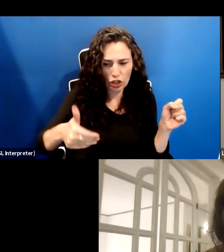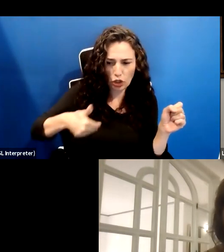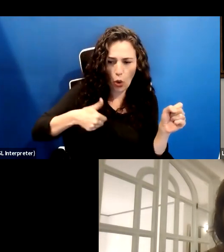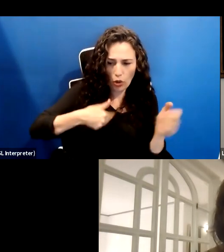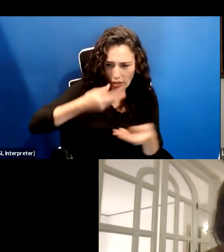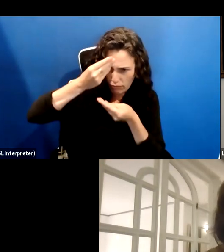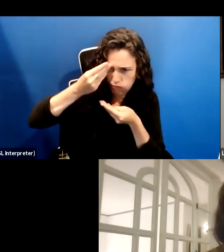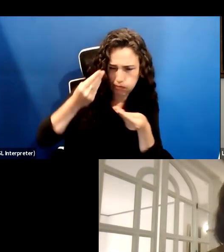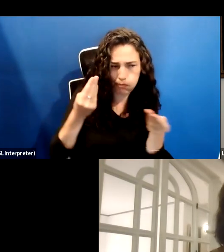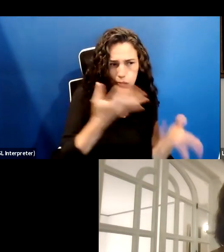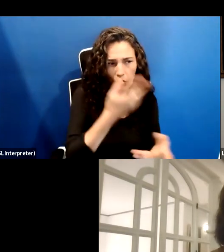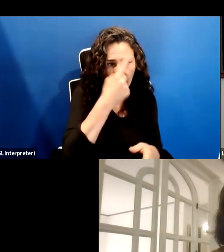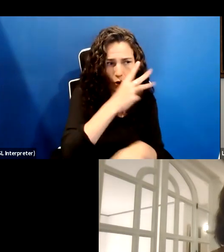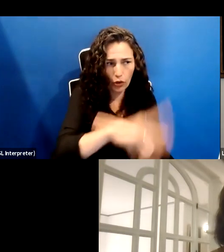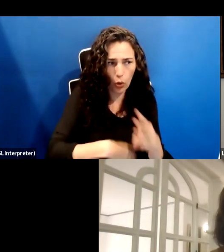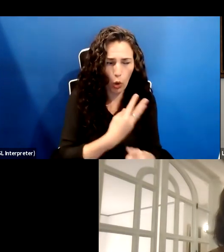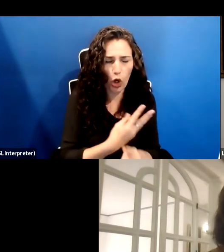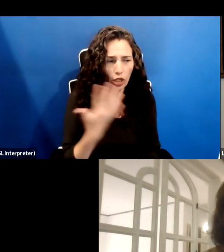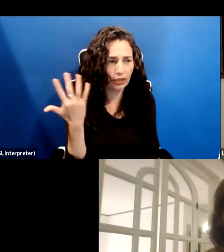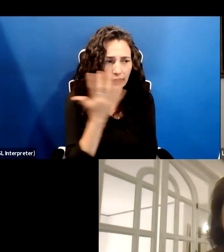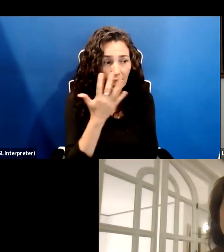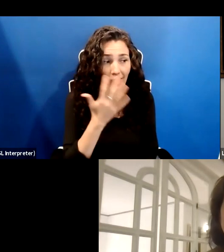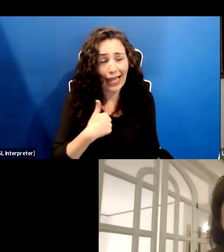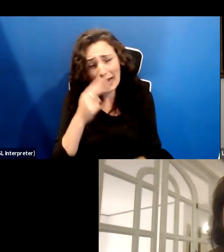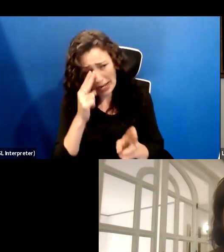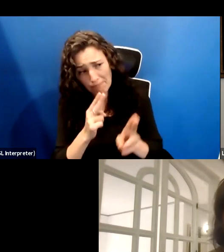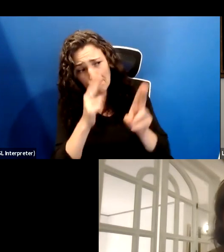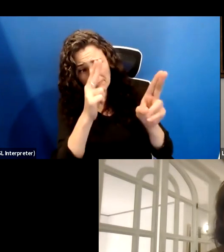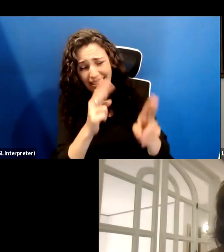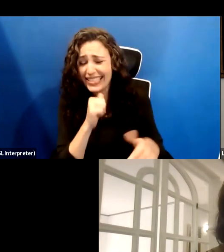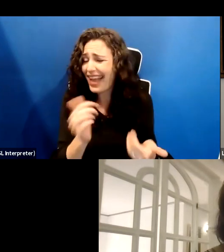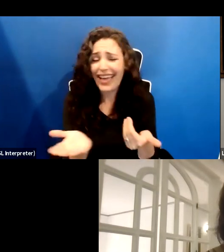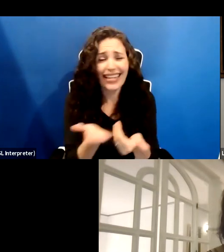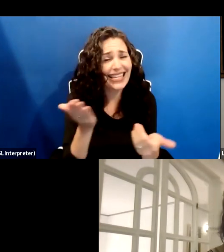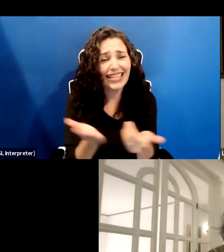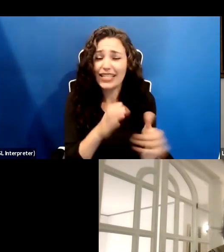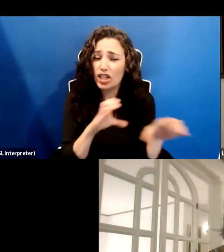And I think, and it hasn't been easy because you're opening yourself up